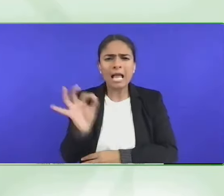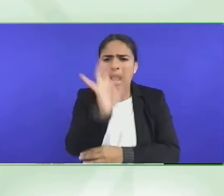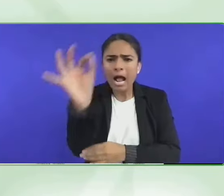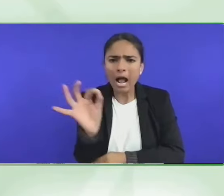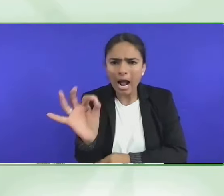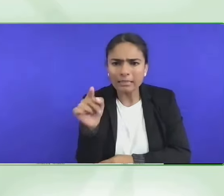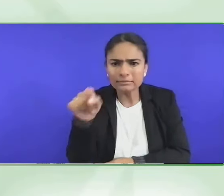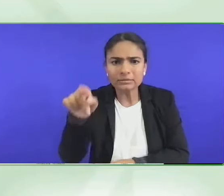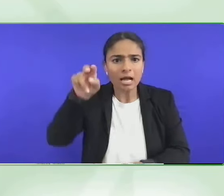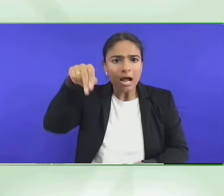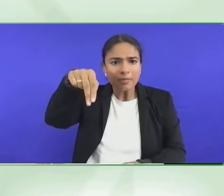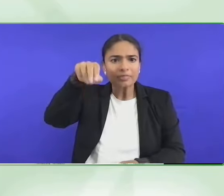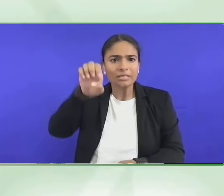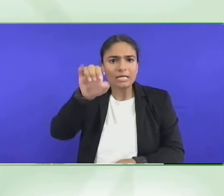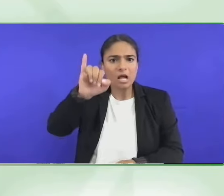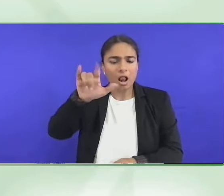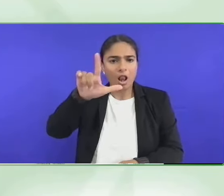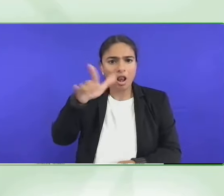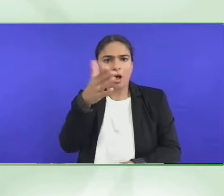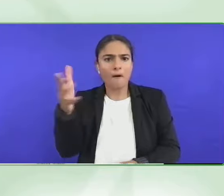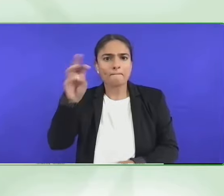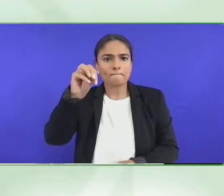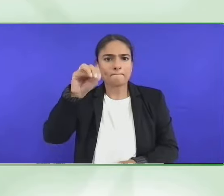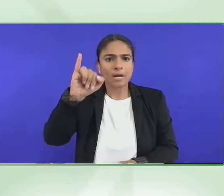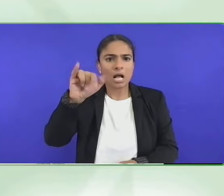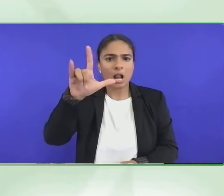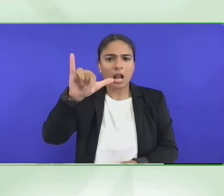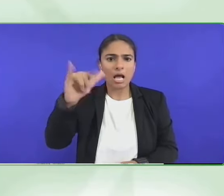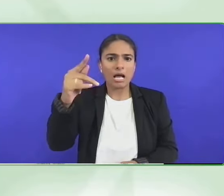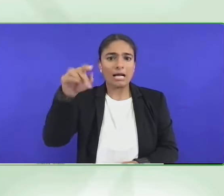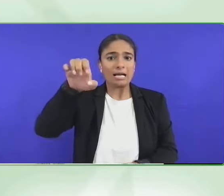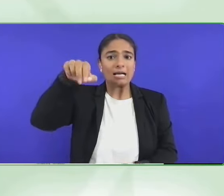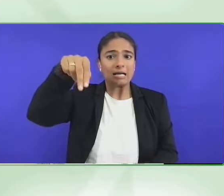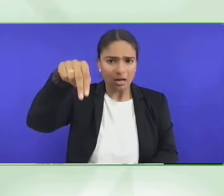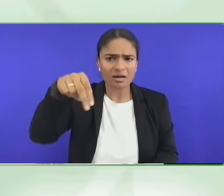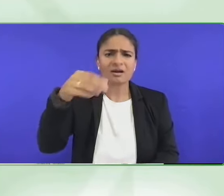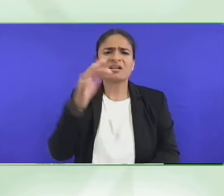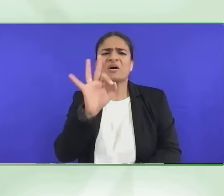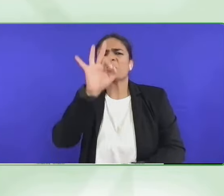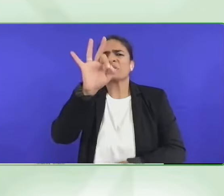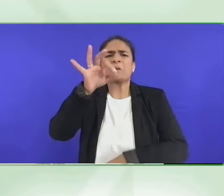this invite matters to a global brand, also a French brand.